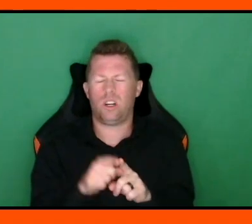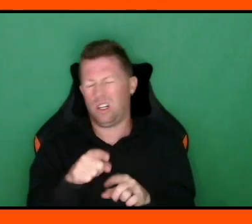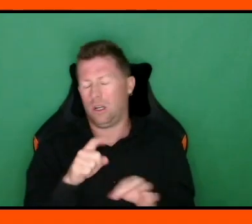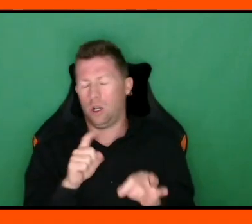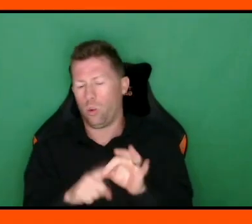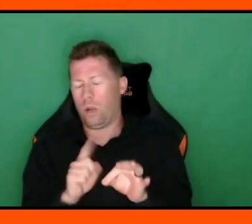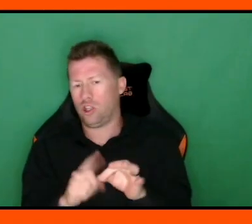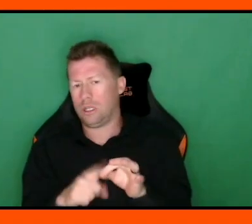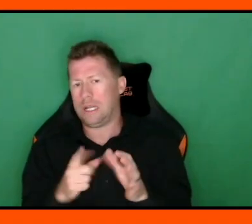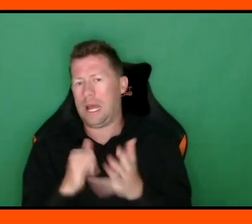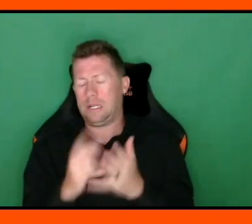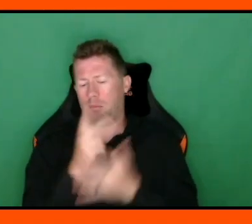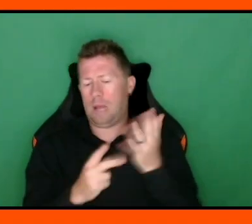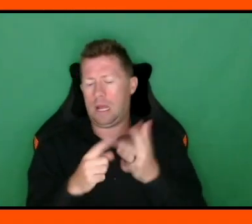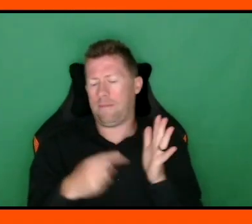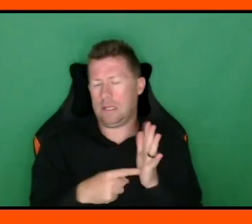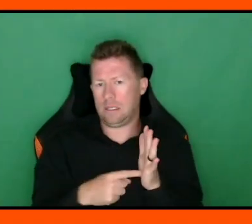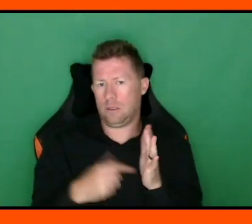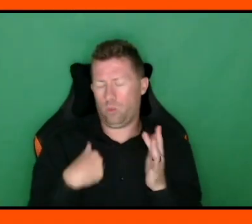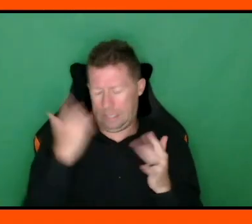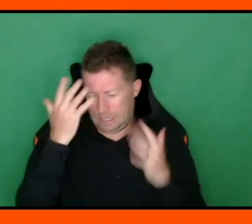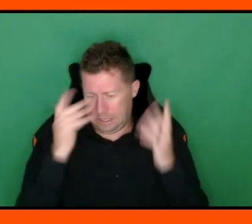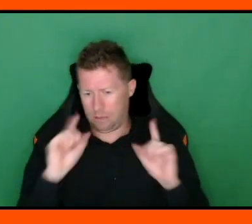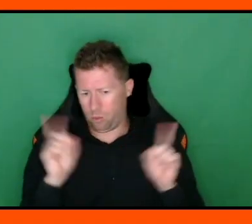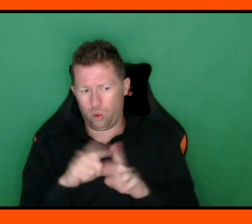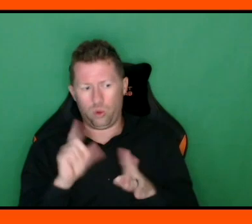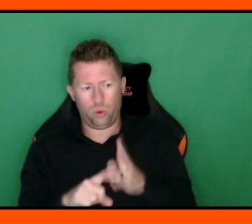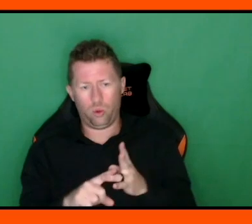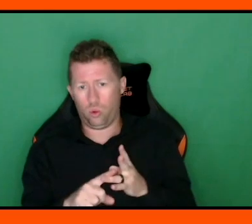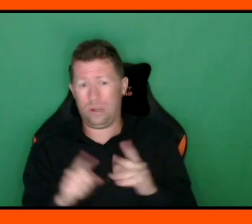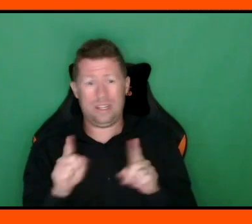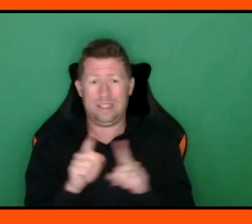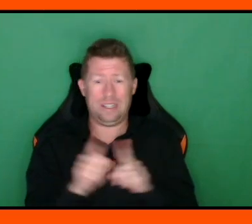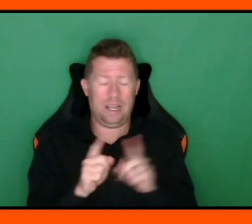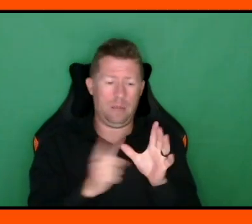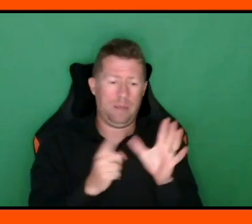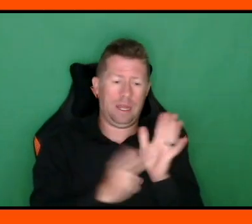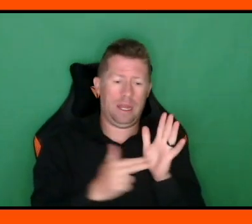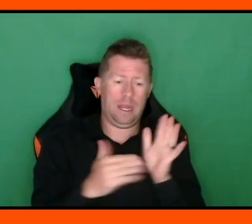and we will be considering that for the Census. The same goes with ANZSCO or the family standards review